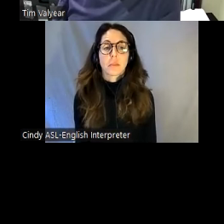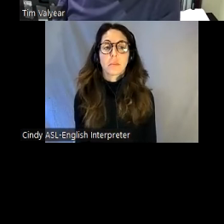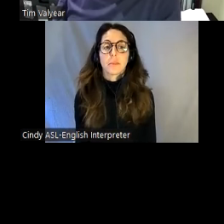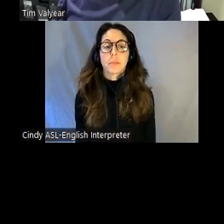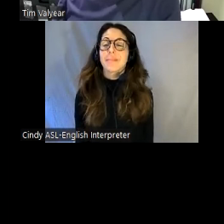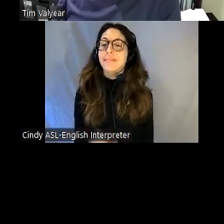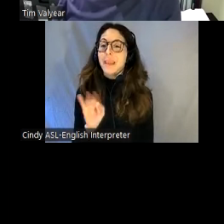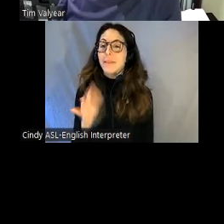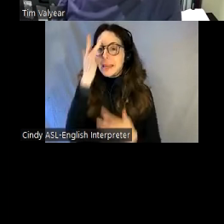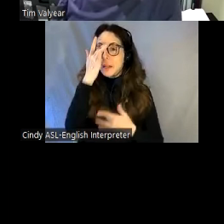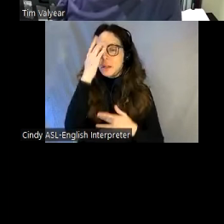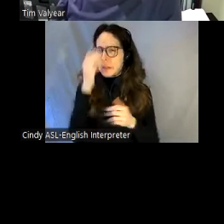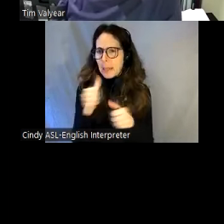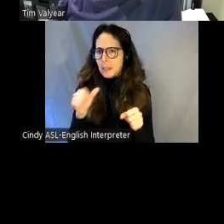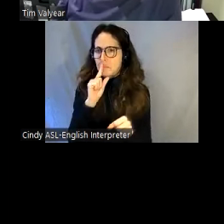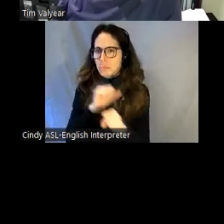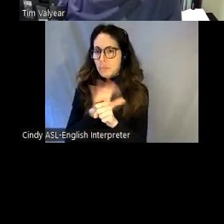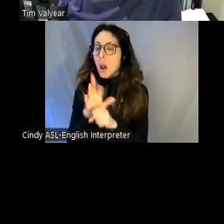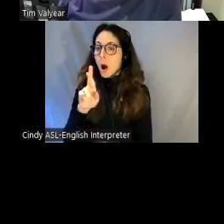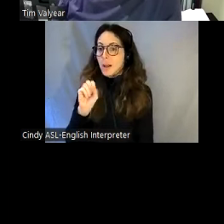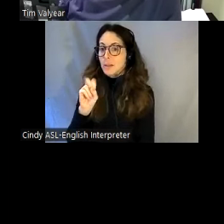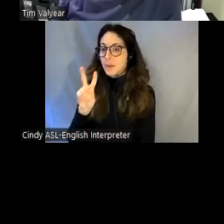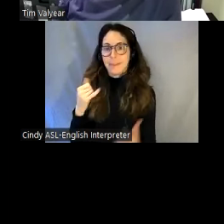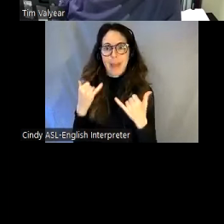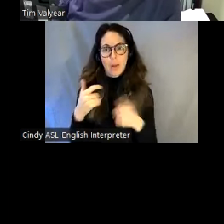slide